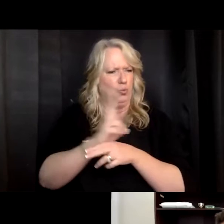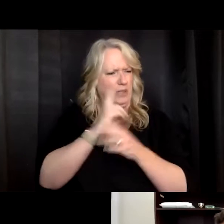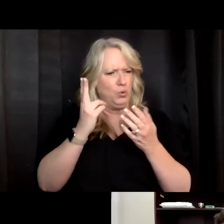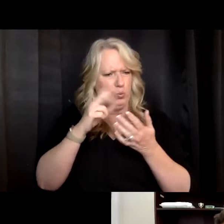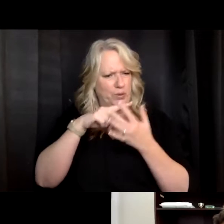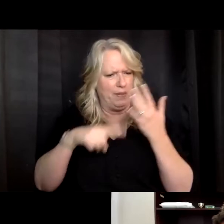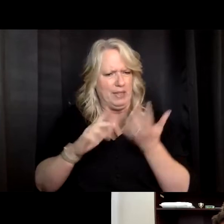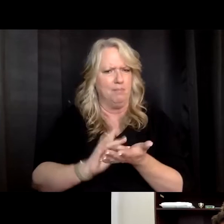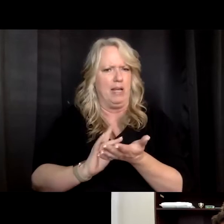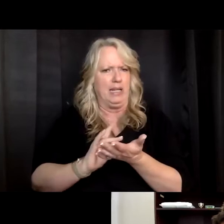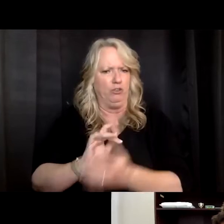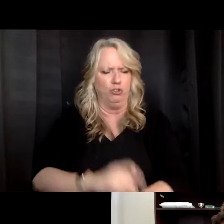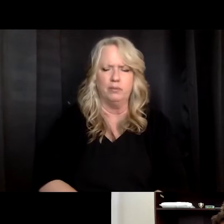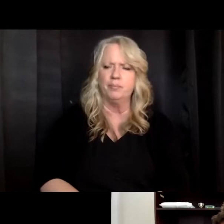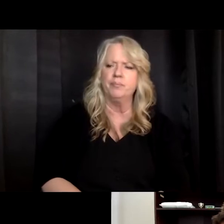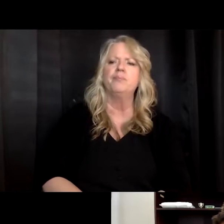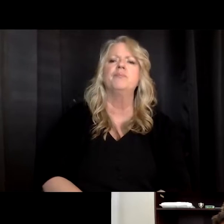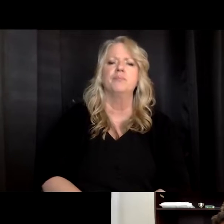E) > SUCH A GREAT POINT. TELL US